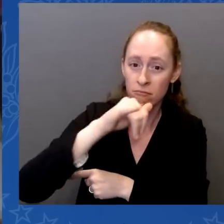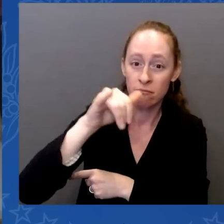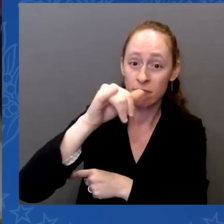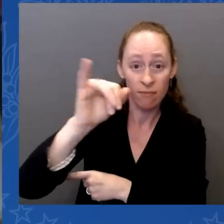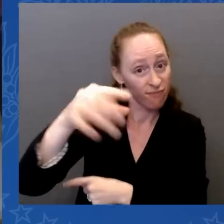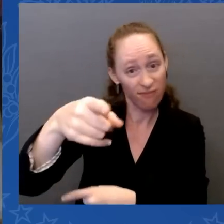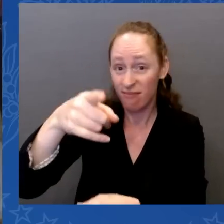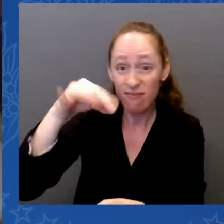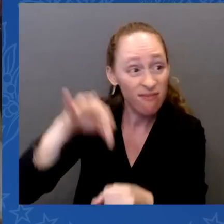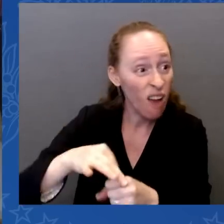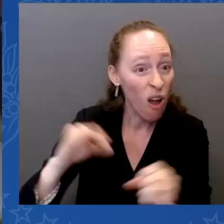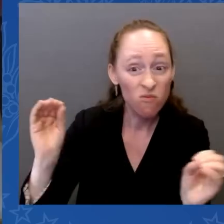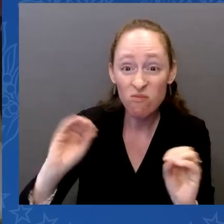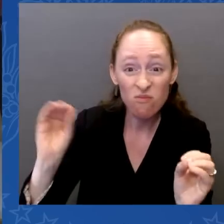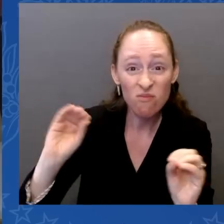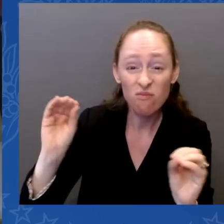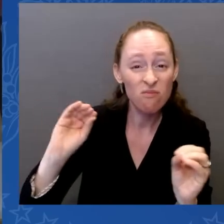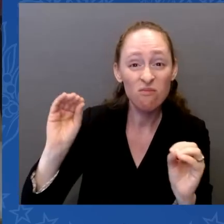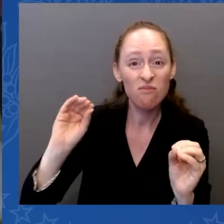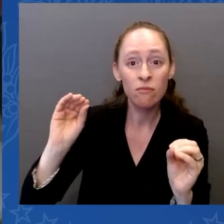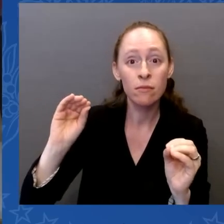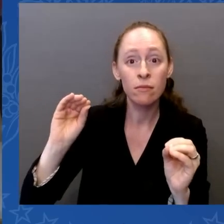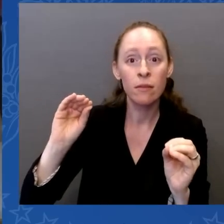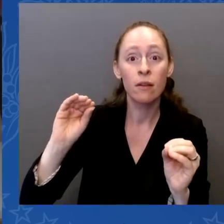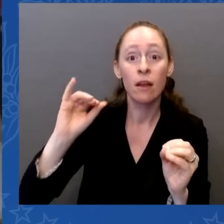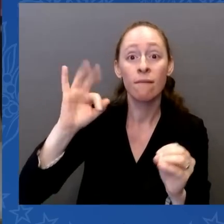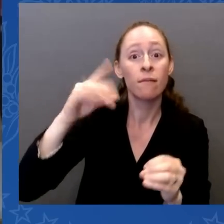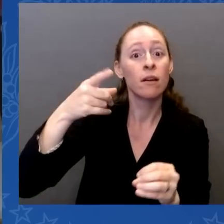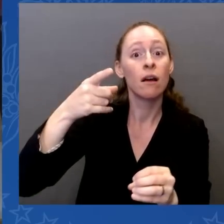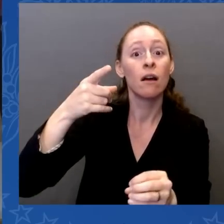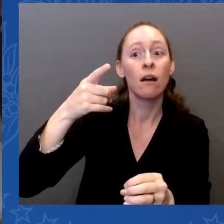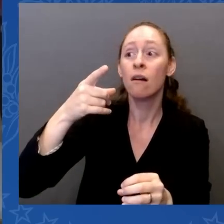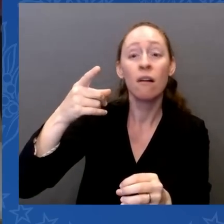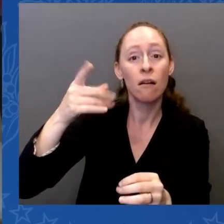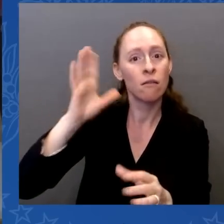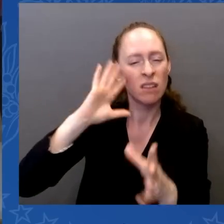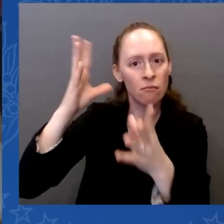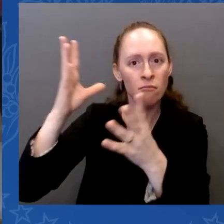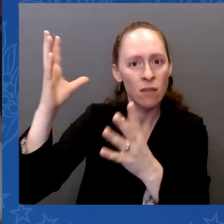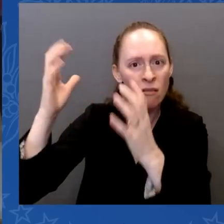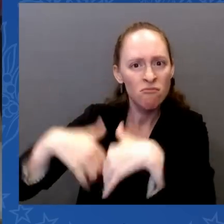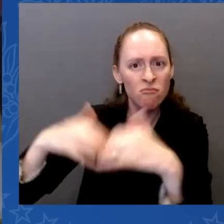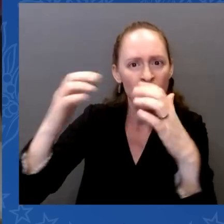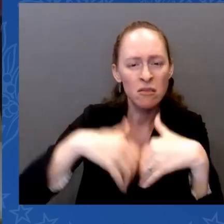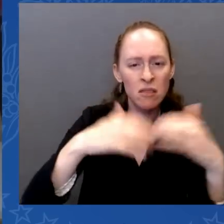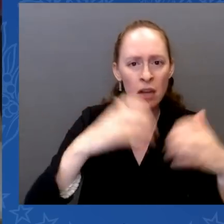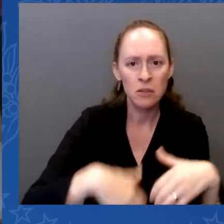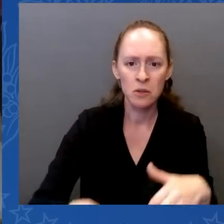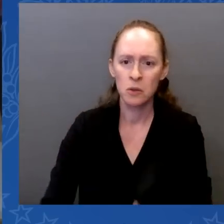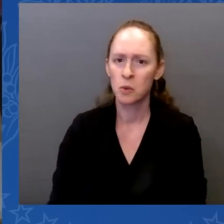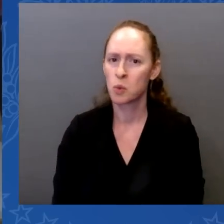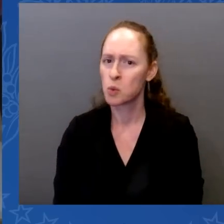when the House Budget Committee started talking about the cost of Medicare and Social Security